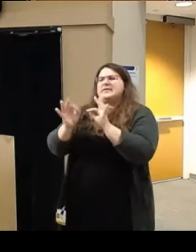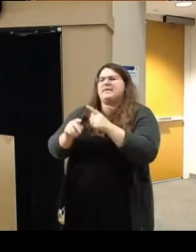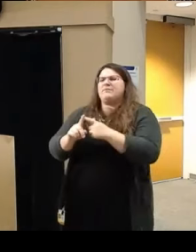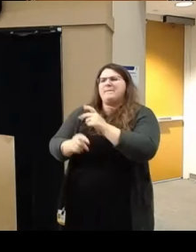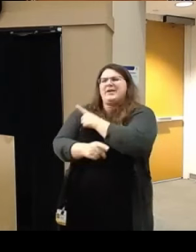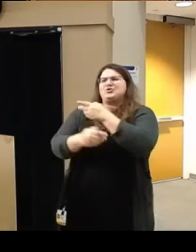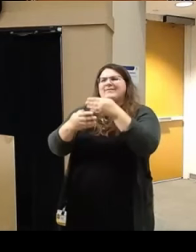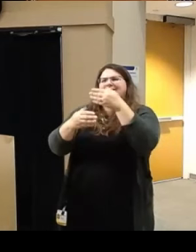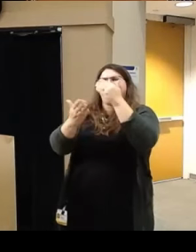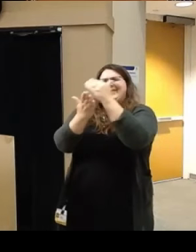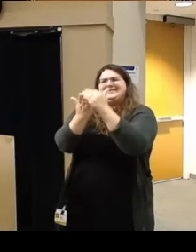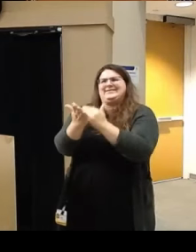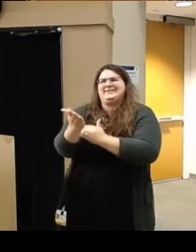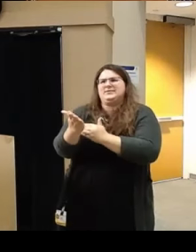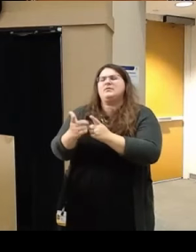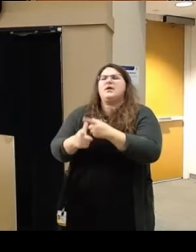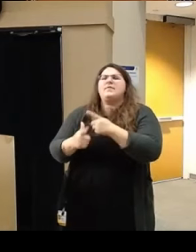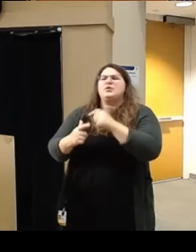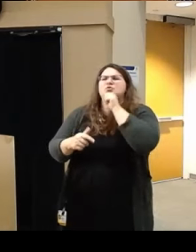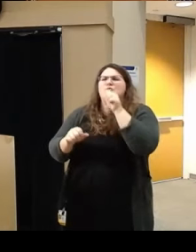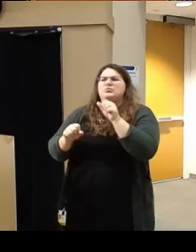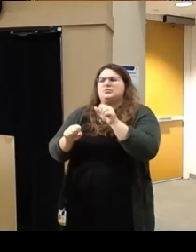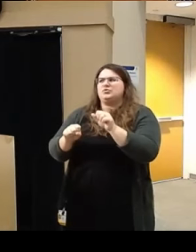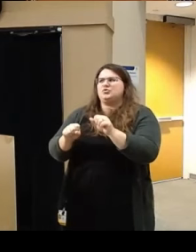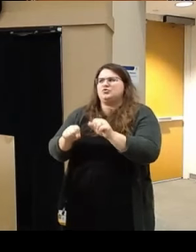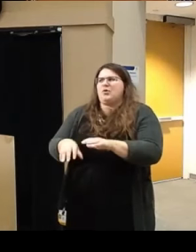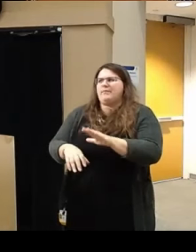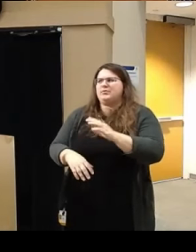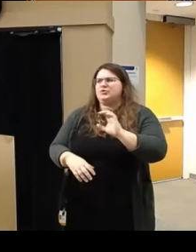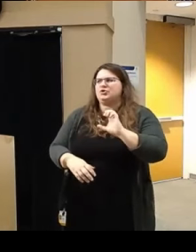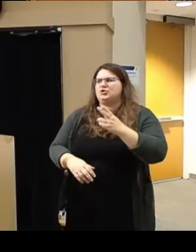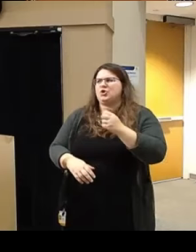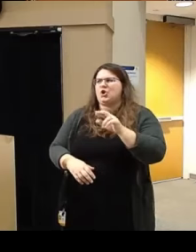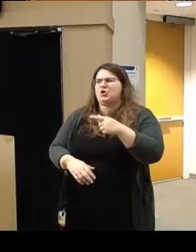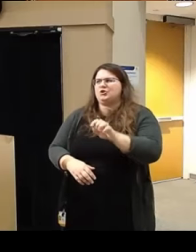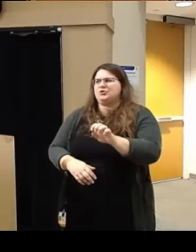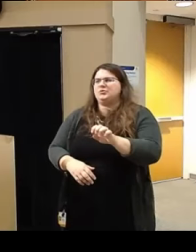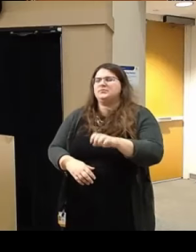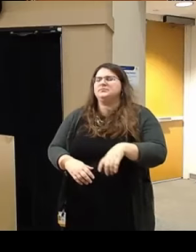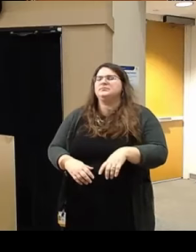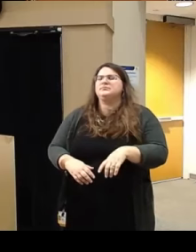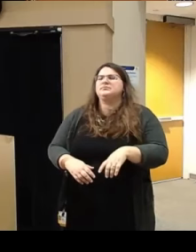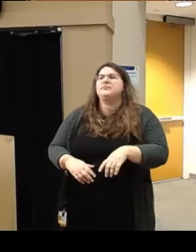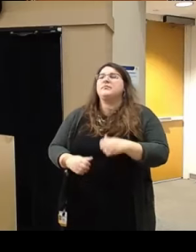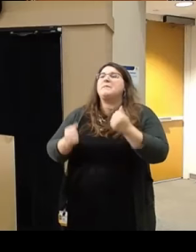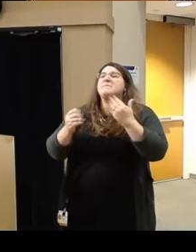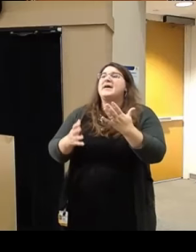so those are really the only differences um and when the e-learning comes out I know many outpatient PA groups are run by multiple facilitators so there will